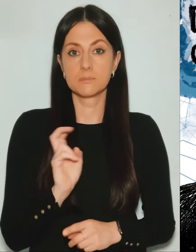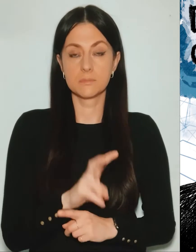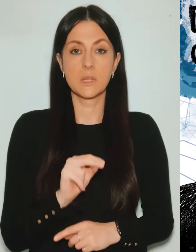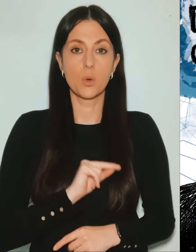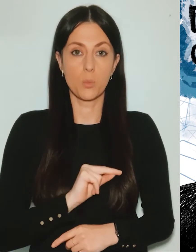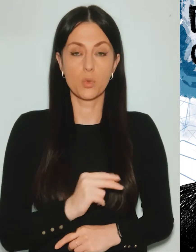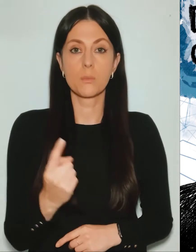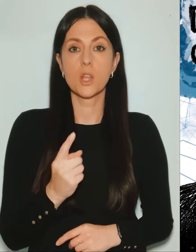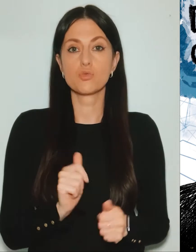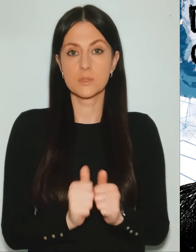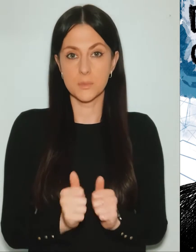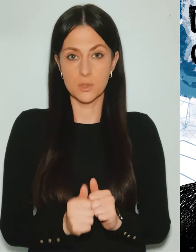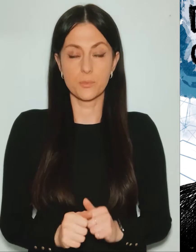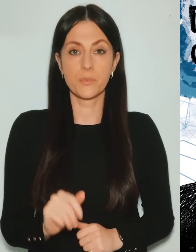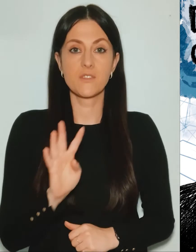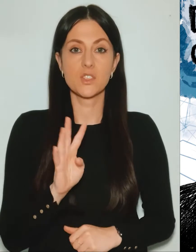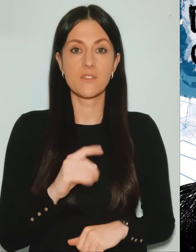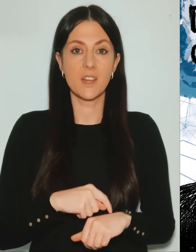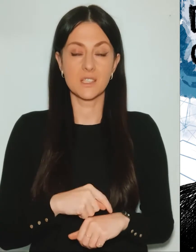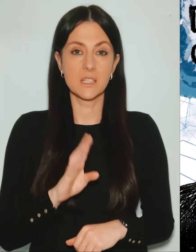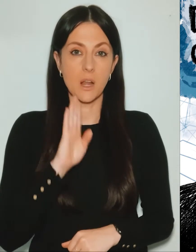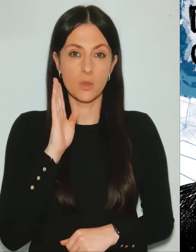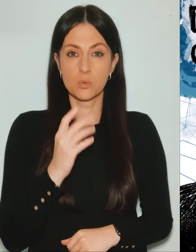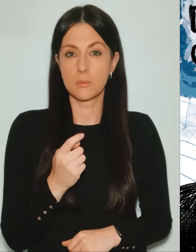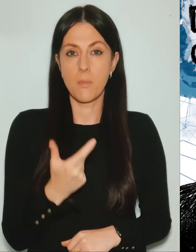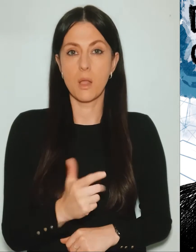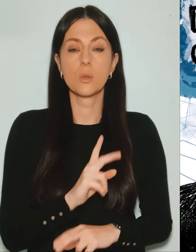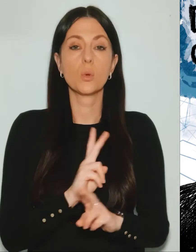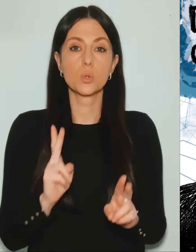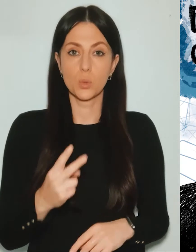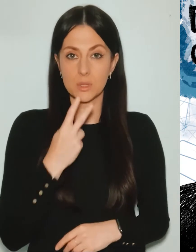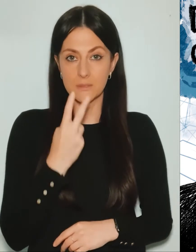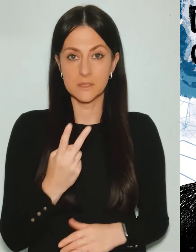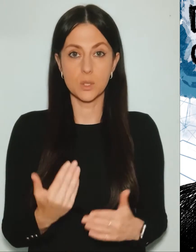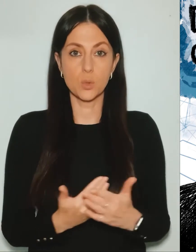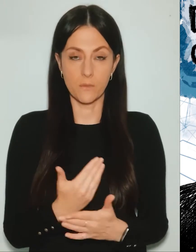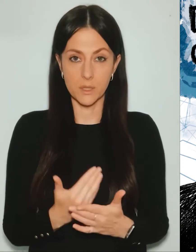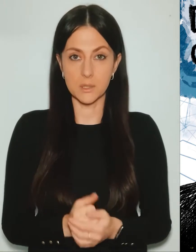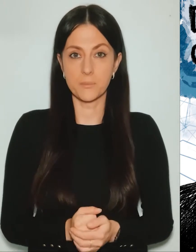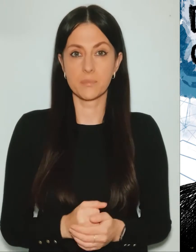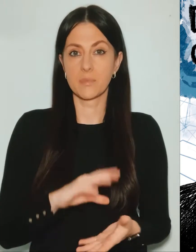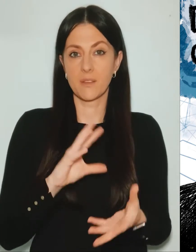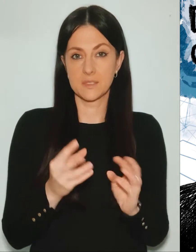You know, at 4 am, few people watch the news or take the phone in their hands at all.